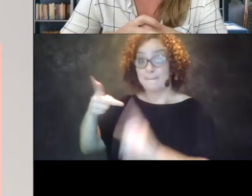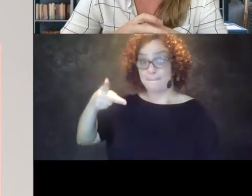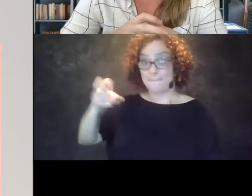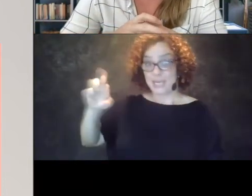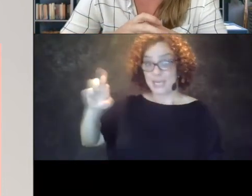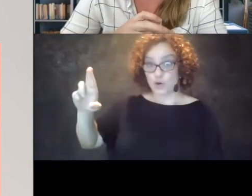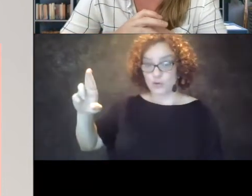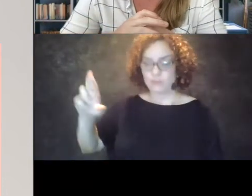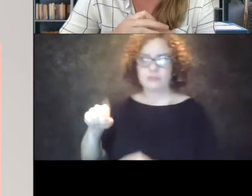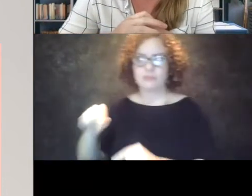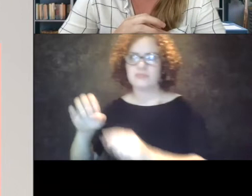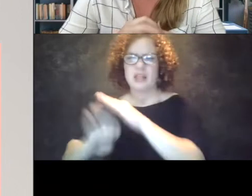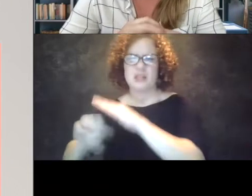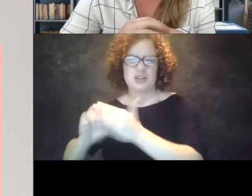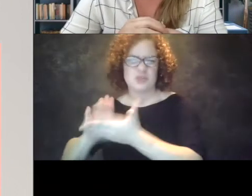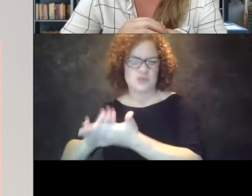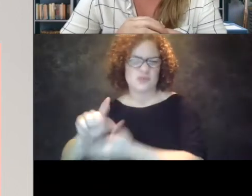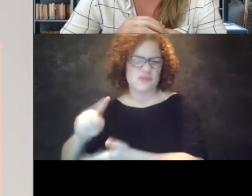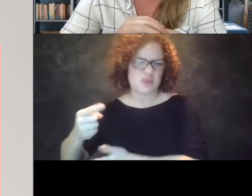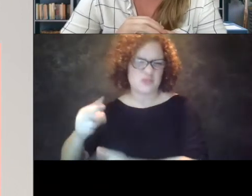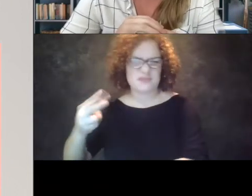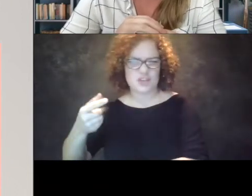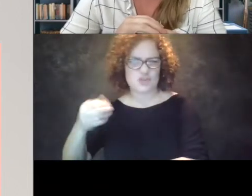school he must have been first or second grade and I had a student come up to me and just